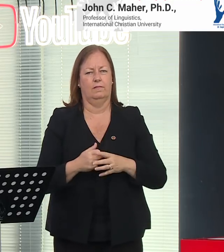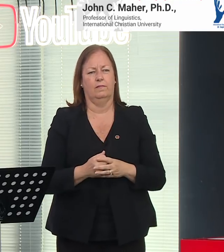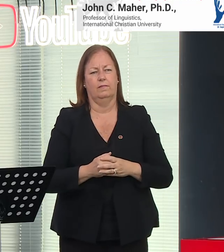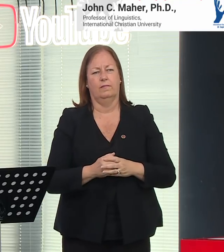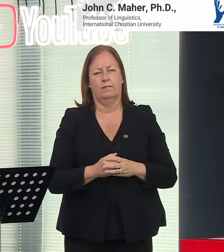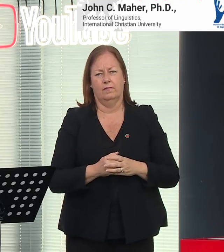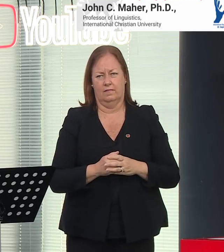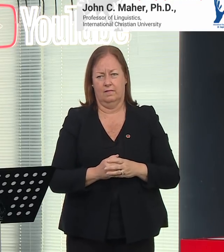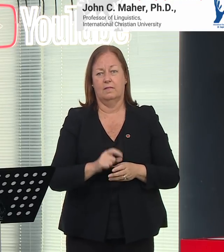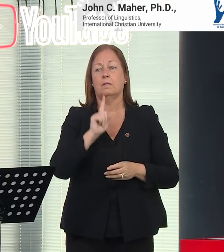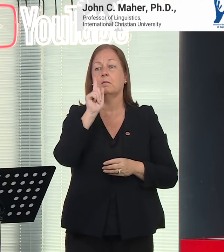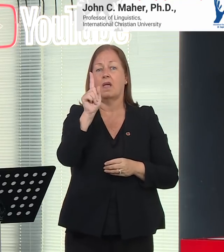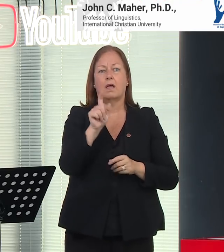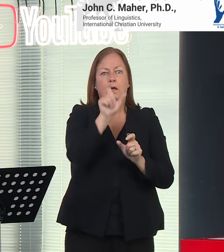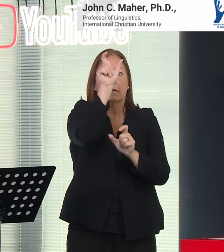they have the same communication as 100